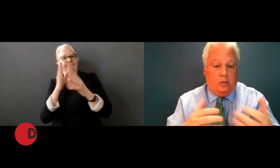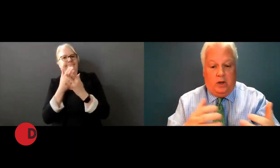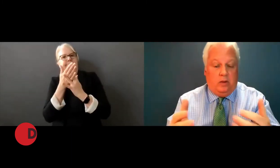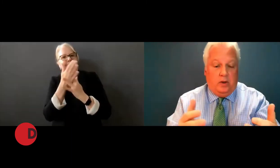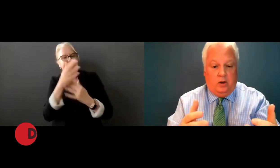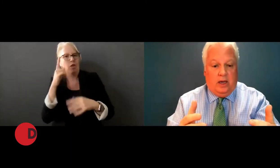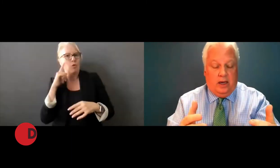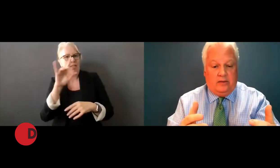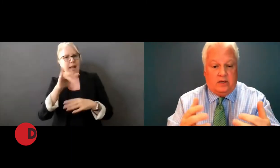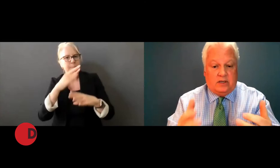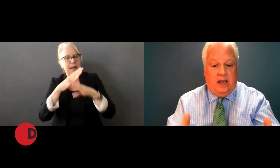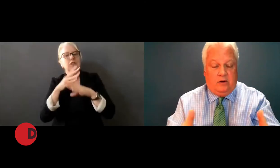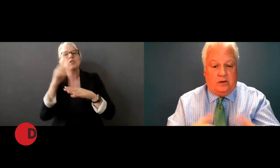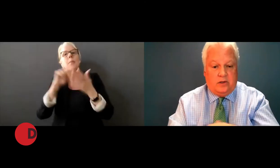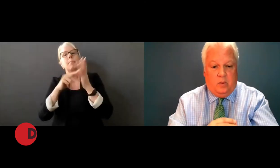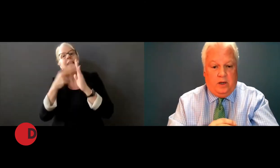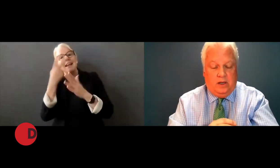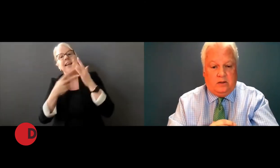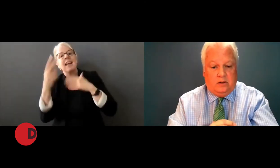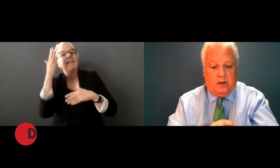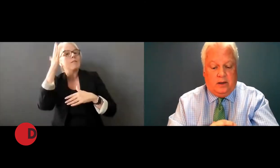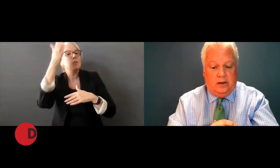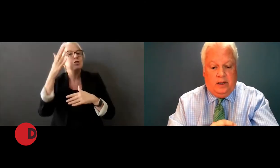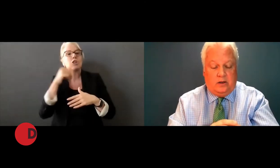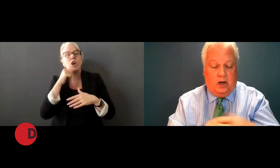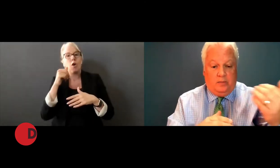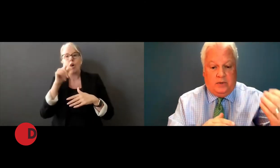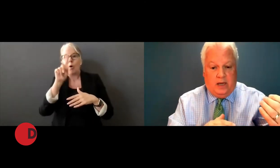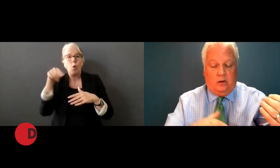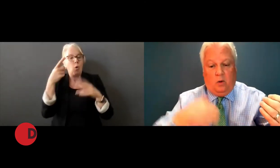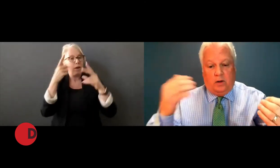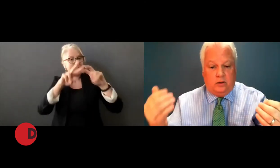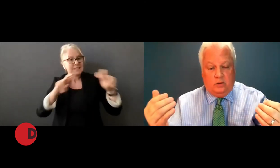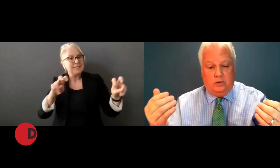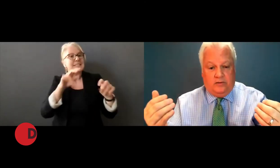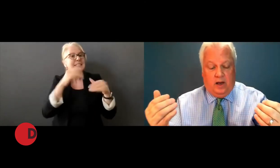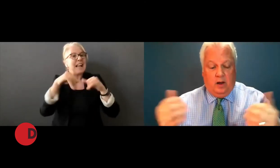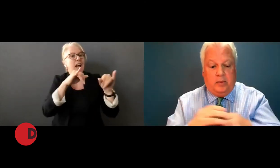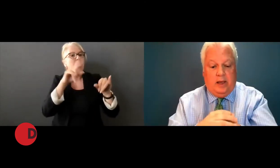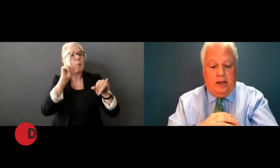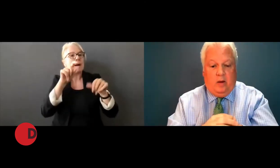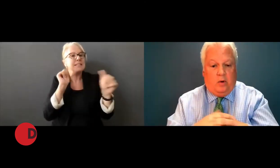so that in the future not only assess and update the standards,